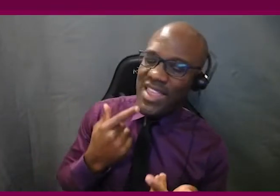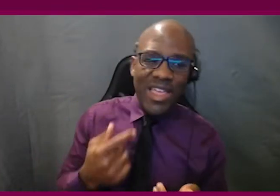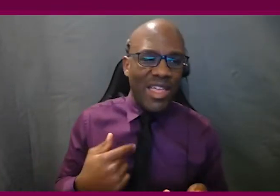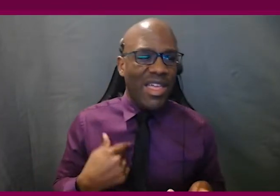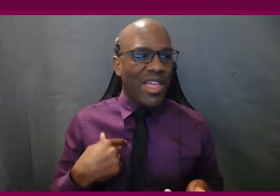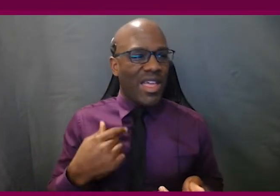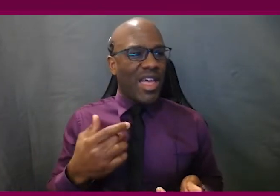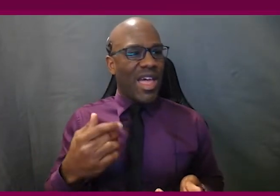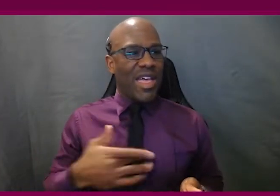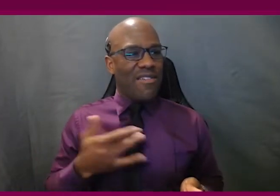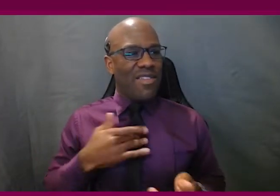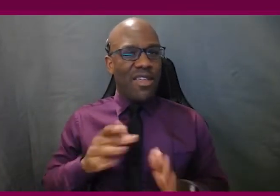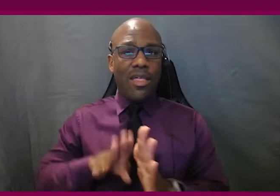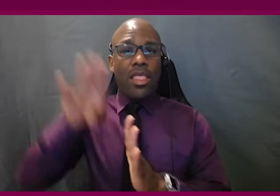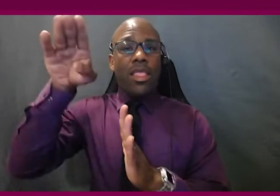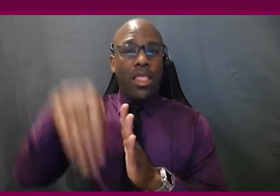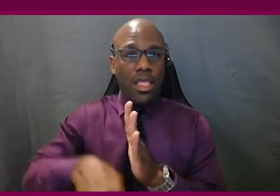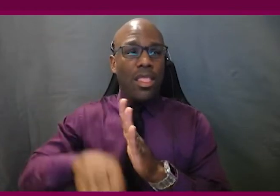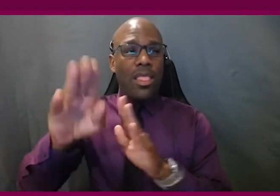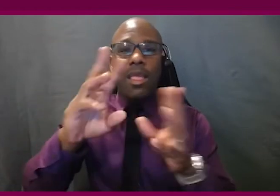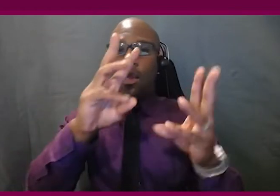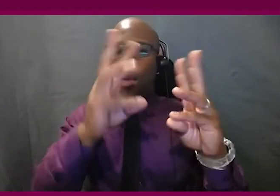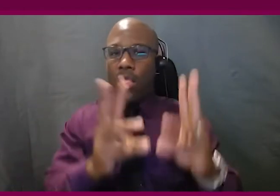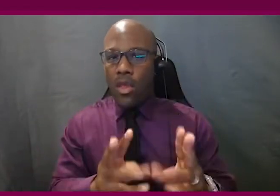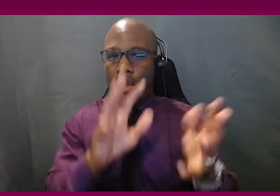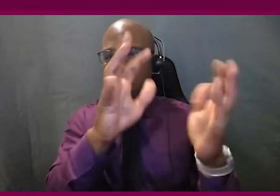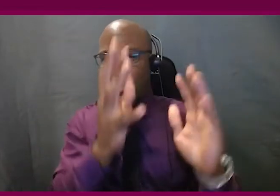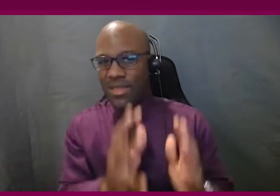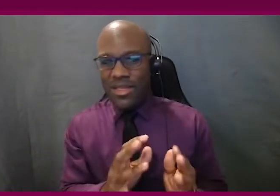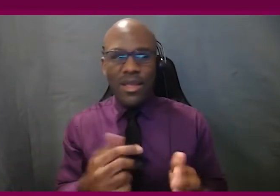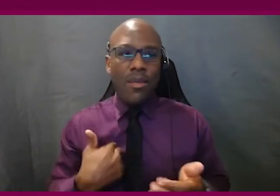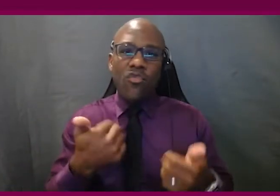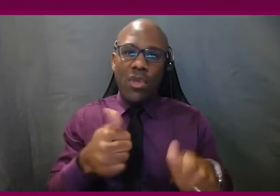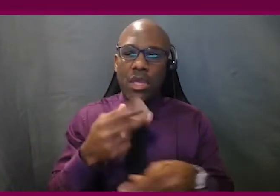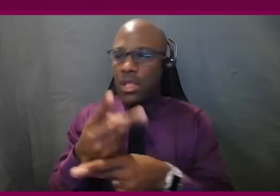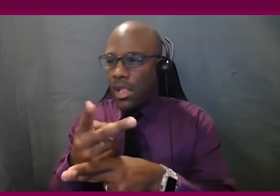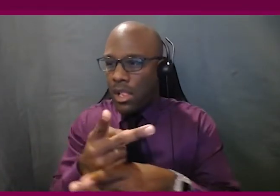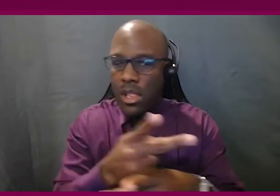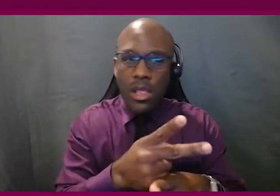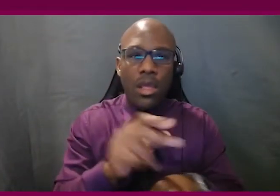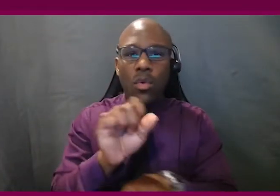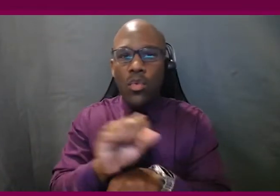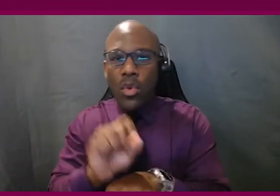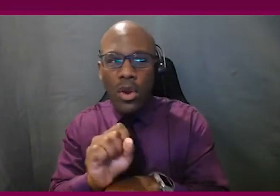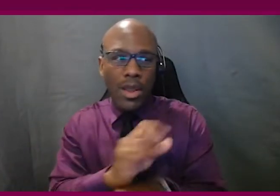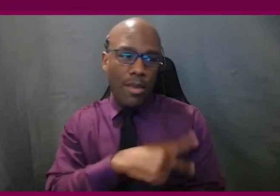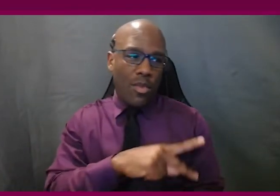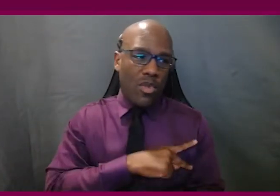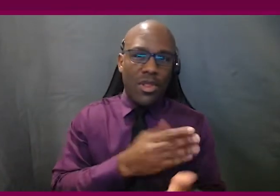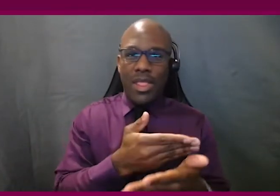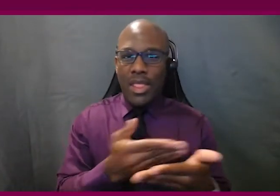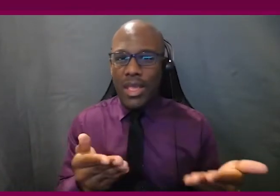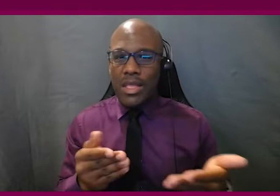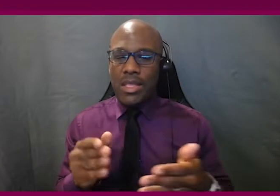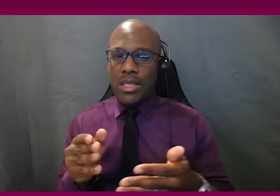I think it's just like the ups and downs of weather and just trying to manage work and personal things.